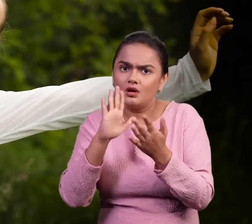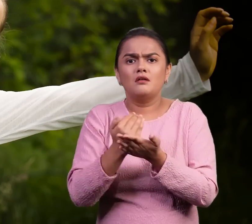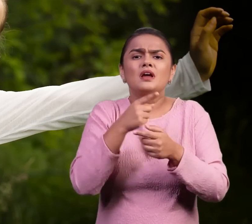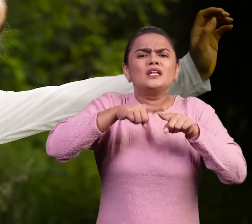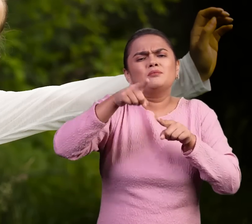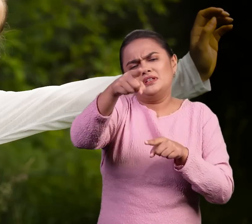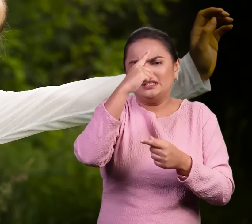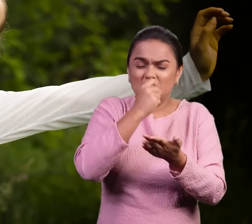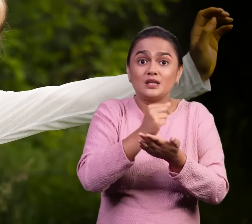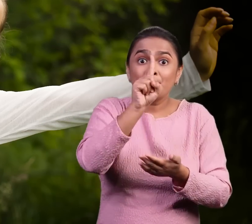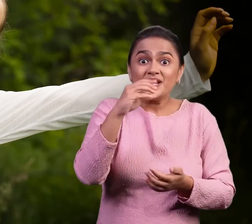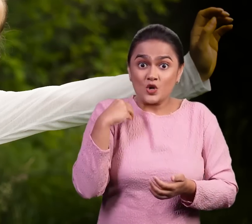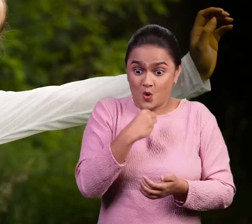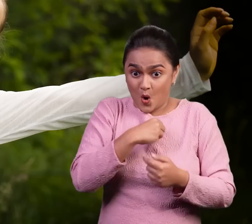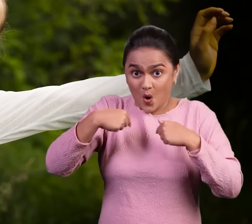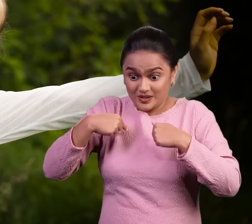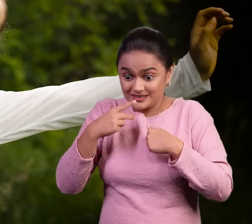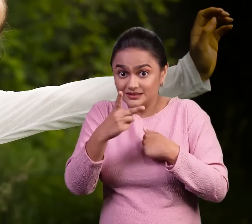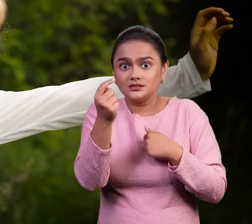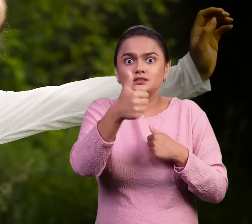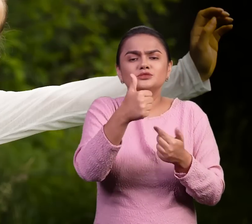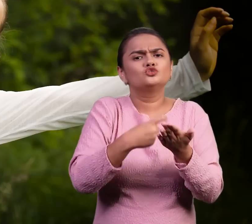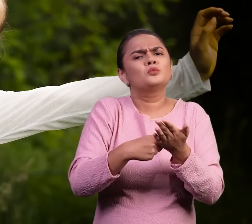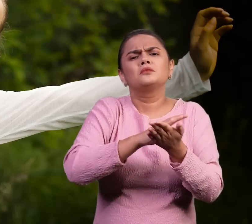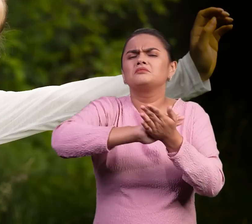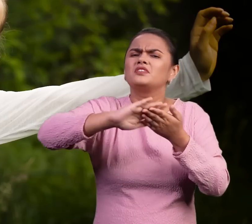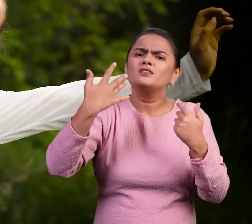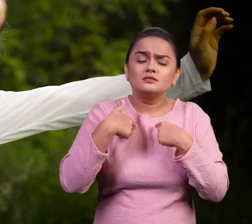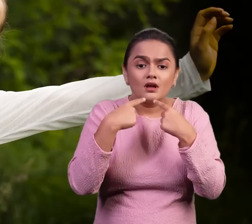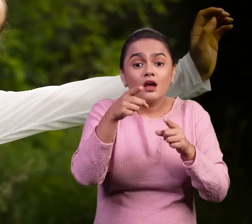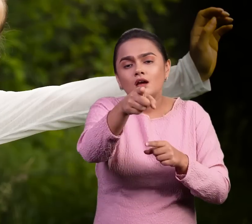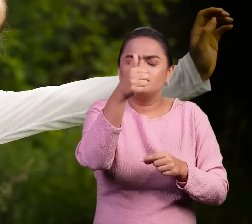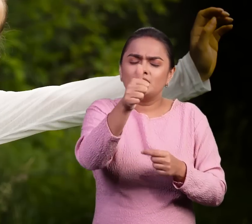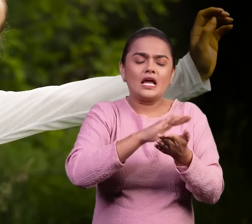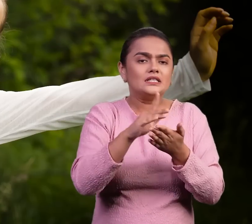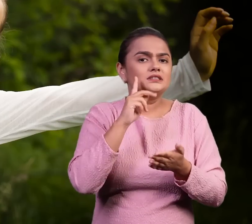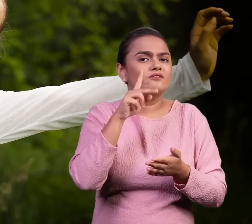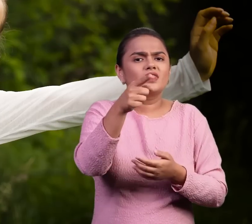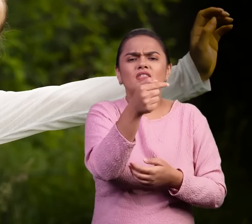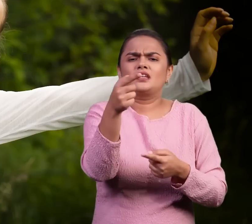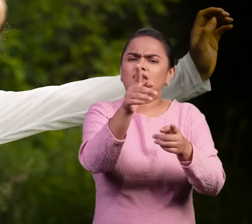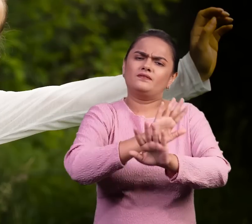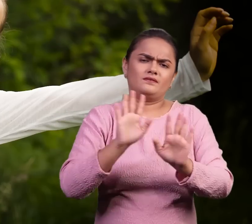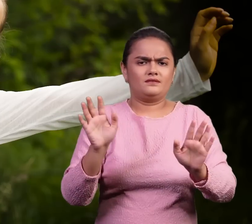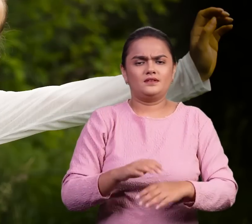That depends on you. As per the doctor, a 6-month report is enough to confirm HIV-negative status.